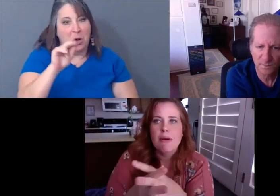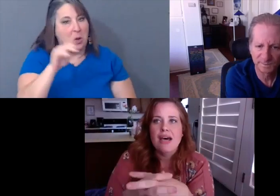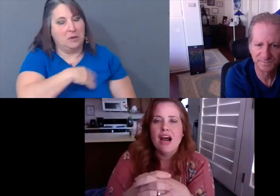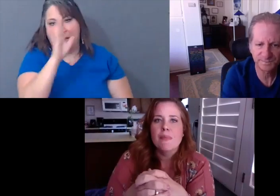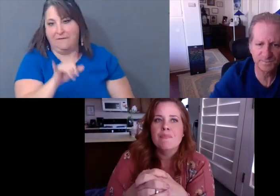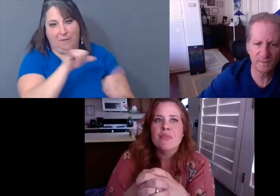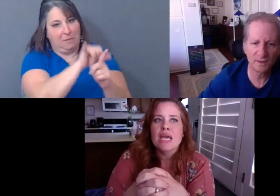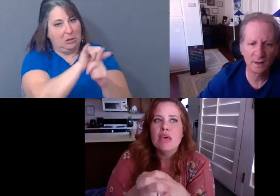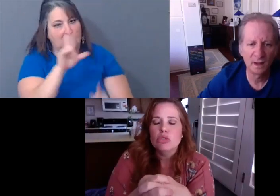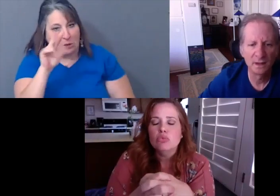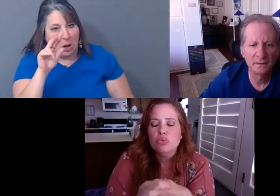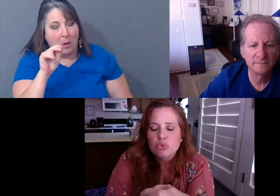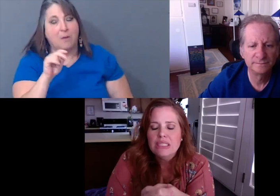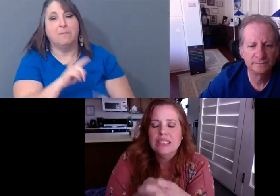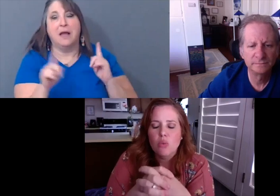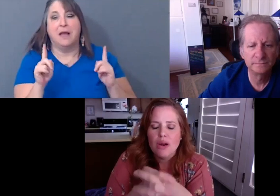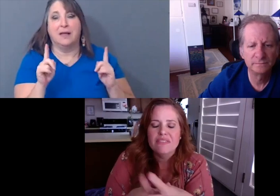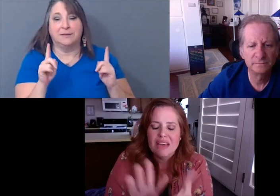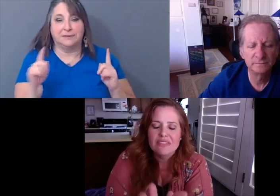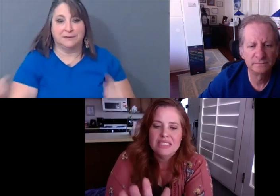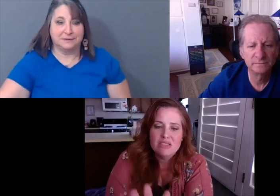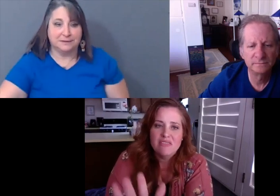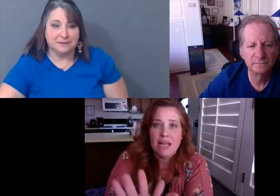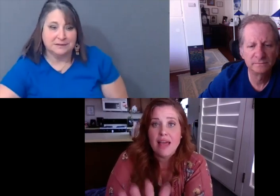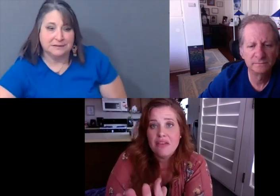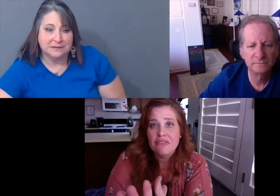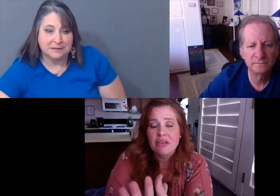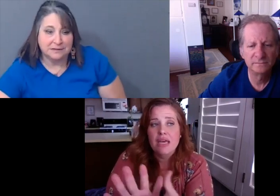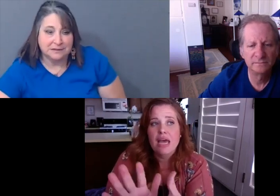But it was really one of the toughest years of my life.